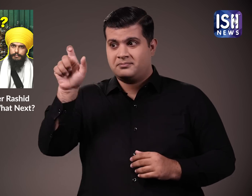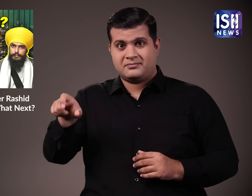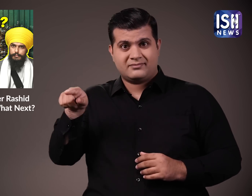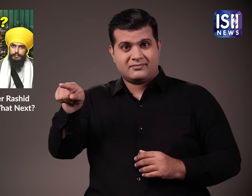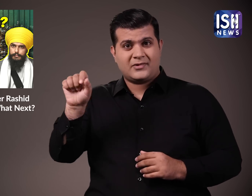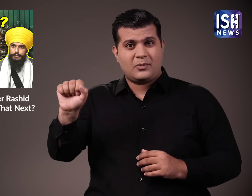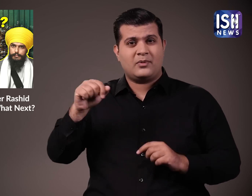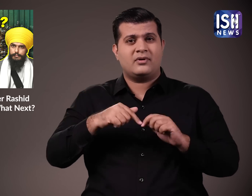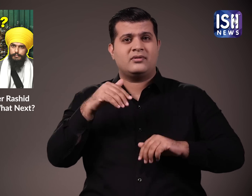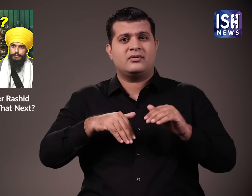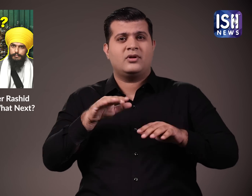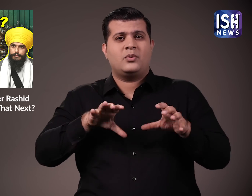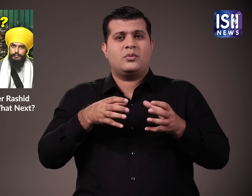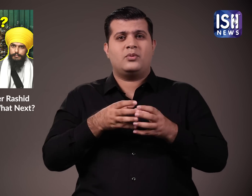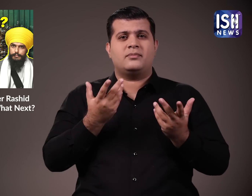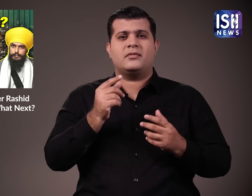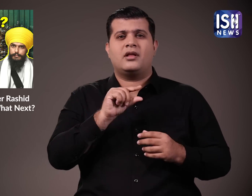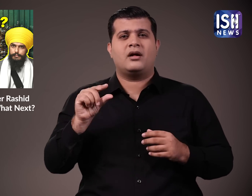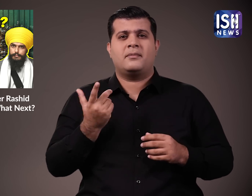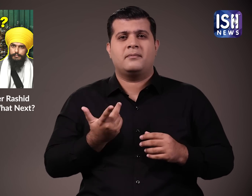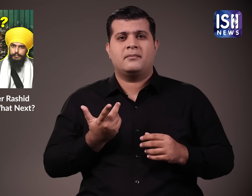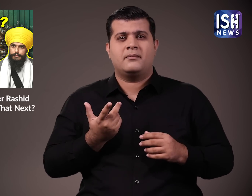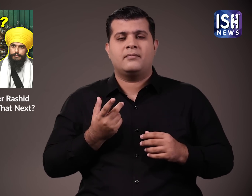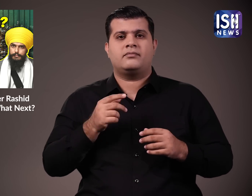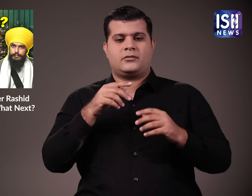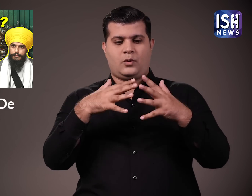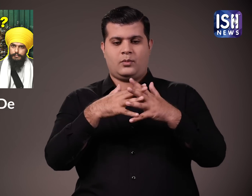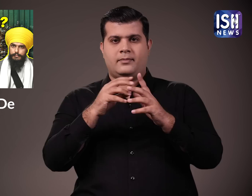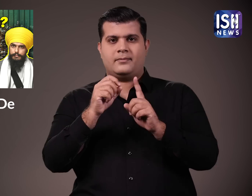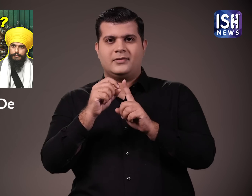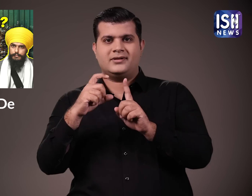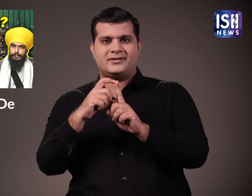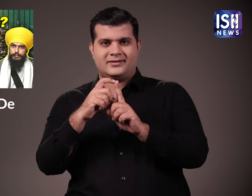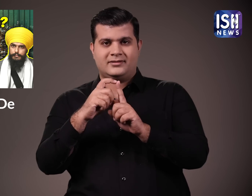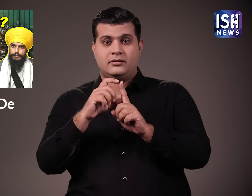Singh's party is called "Waris Punjab De".